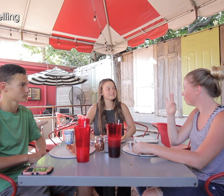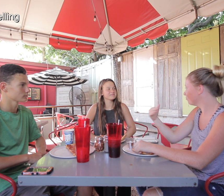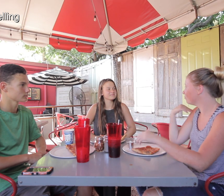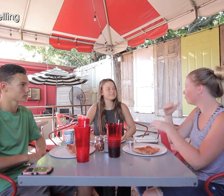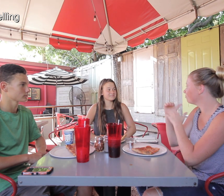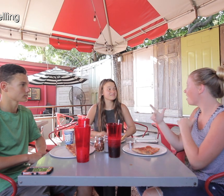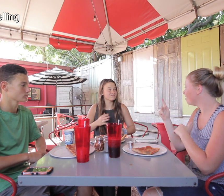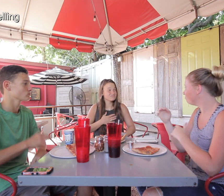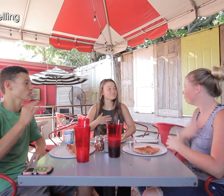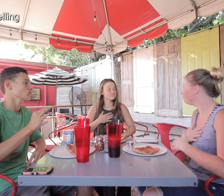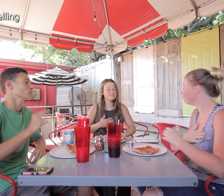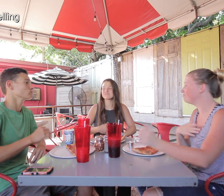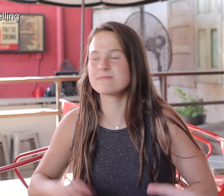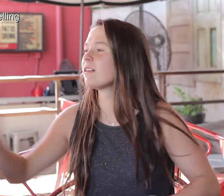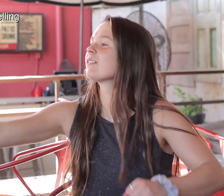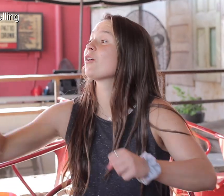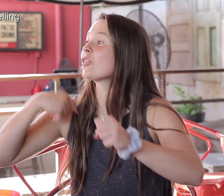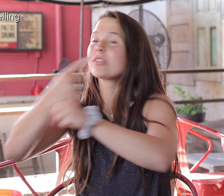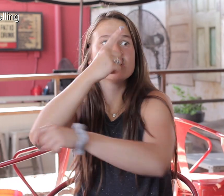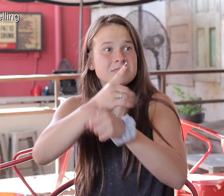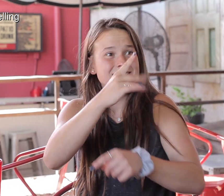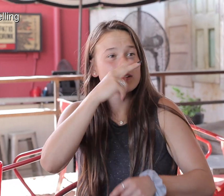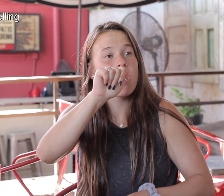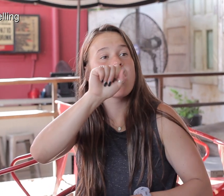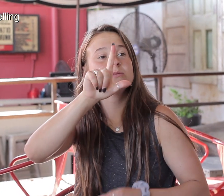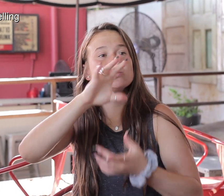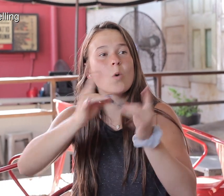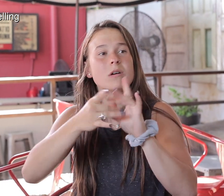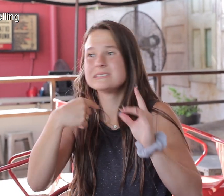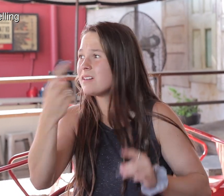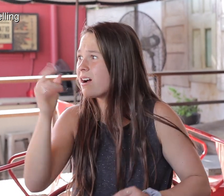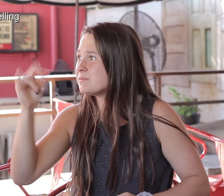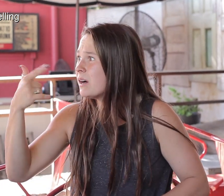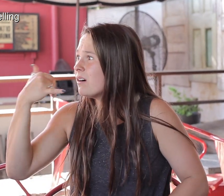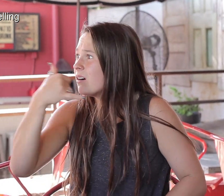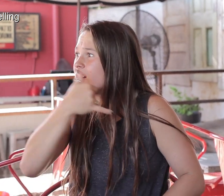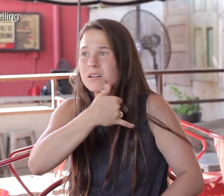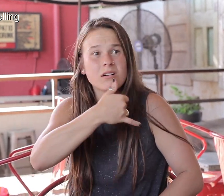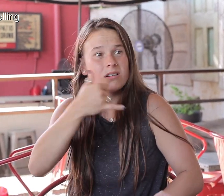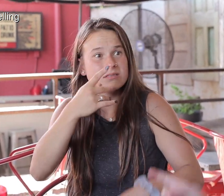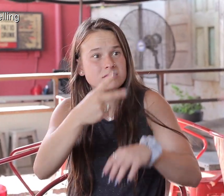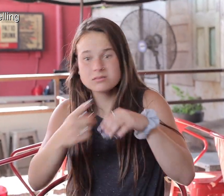Did you all have a good time last night? Yes. Yeah. On another note... Have you guys seen aslstorytelling instagram? Wow look!!